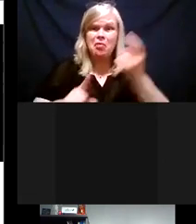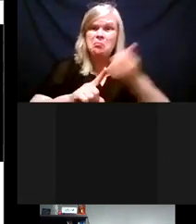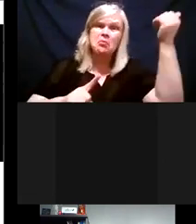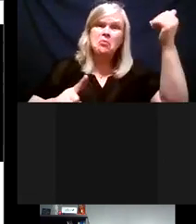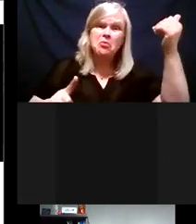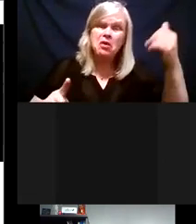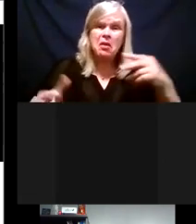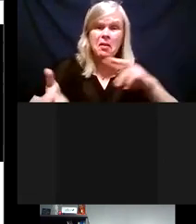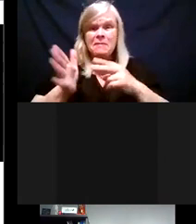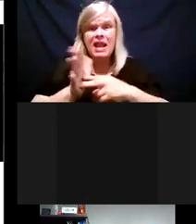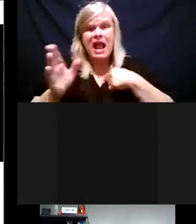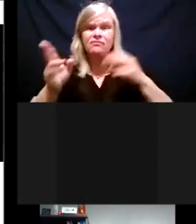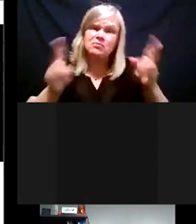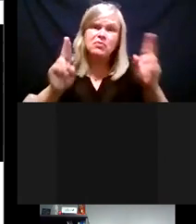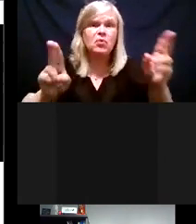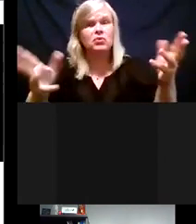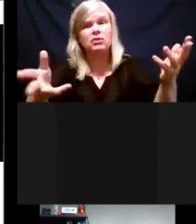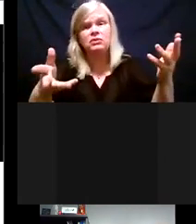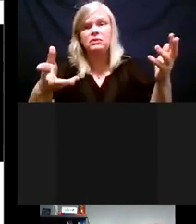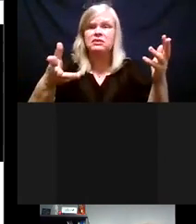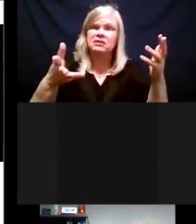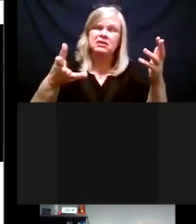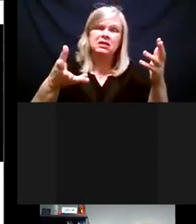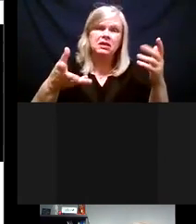I'M GOING TO RUSH OUT AND FINALLY GET JUSTICE FOR THAT